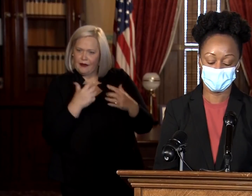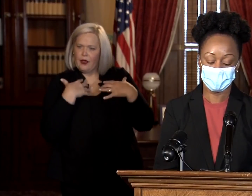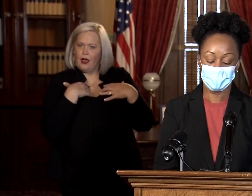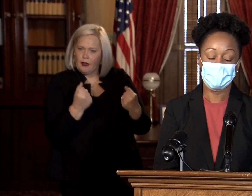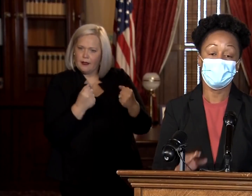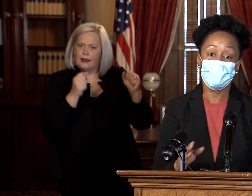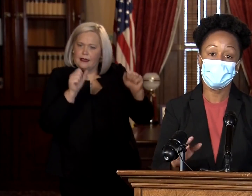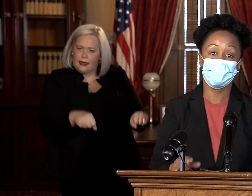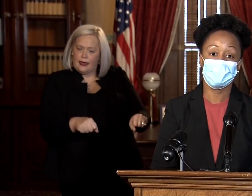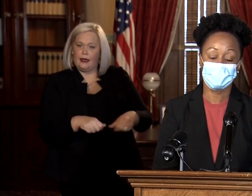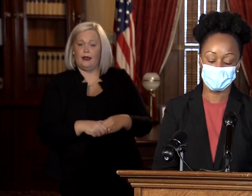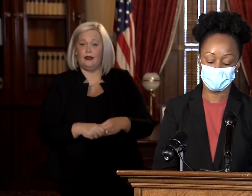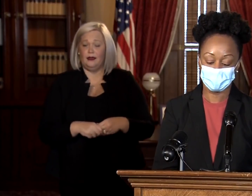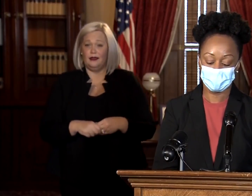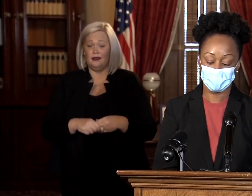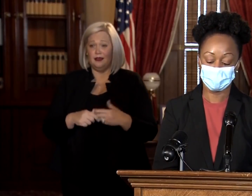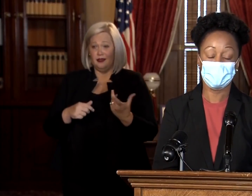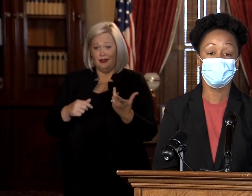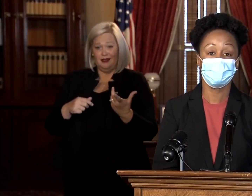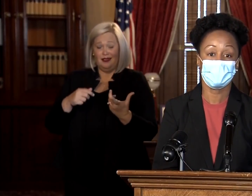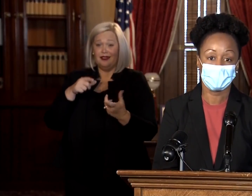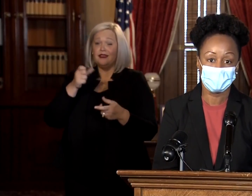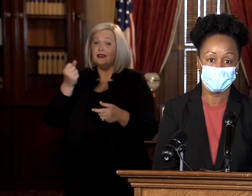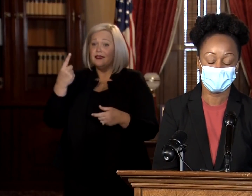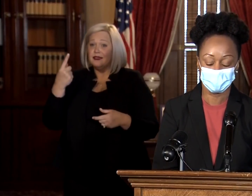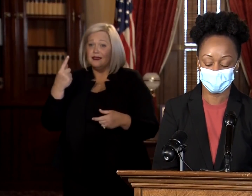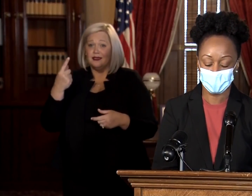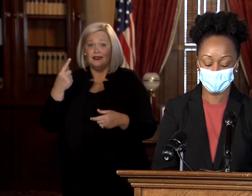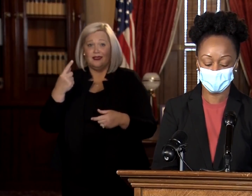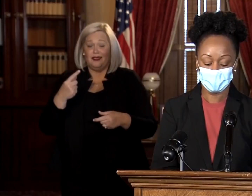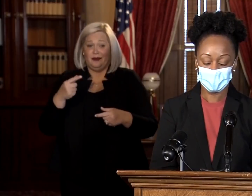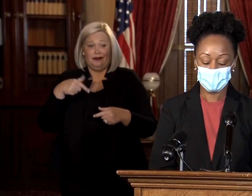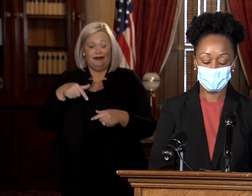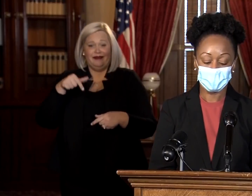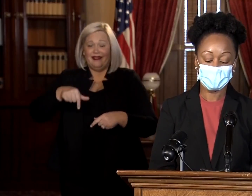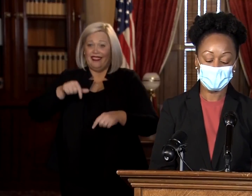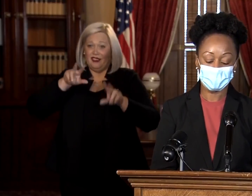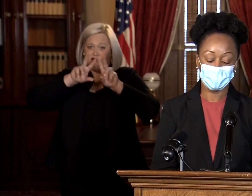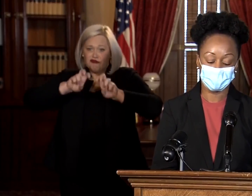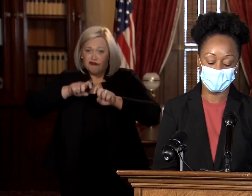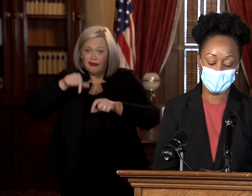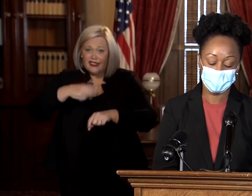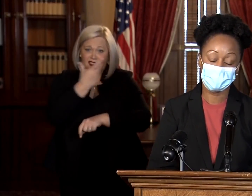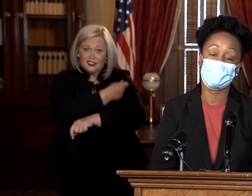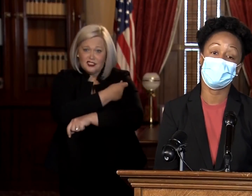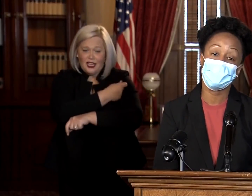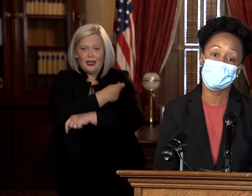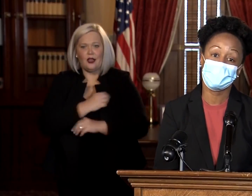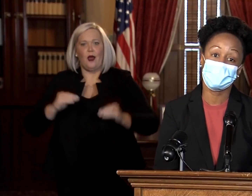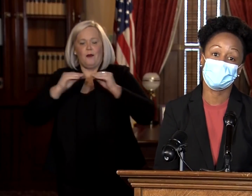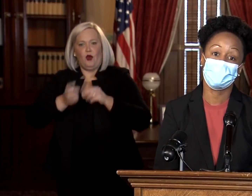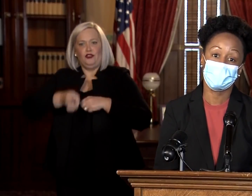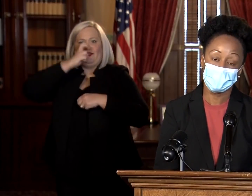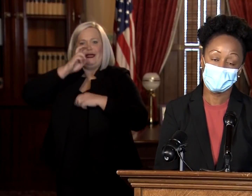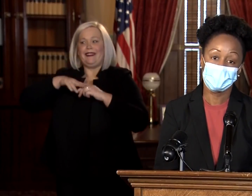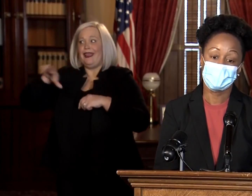thousands of people. This is a robust national This is a robust national monitoring system, more than monitoring system, more than exists for most med cases, in exists for most med cases, in fact.